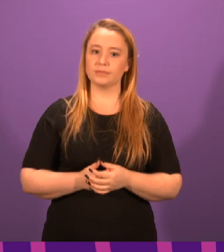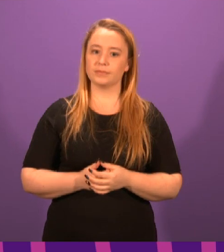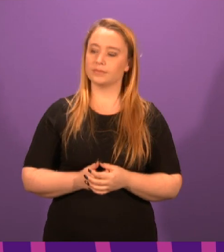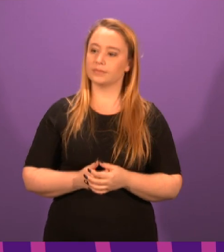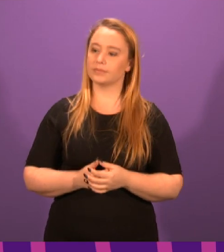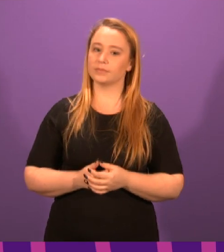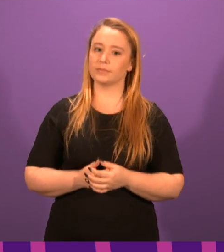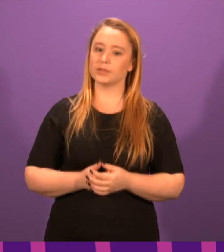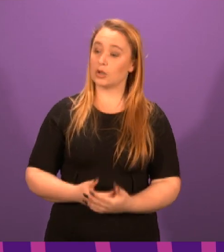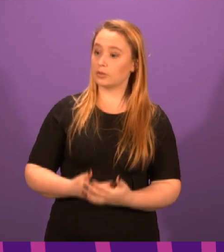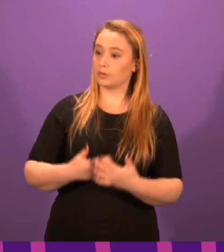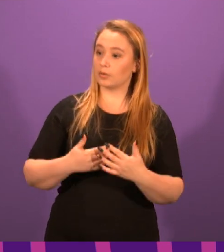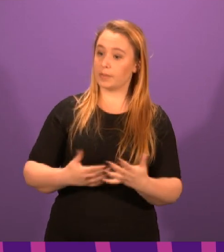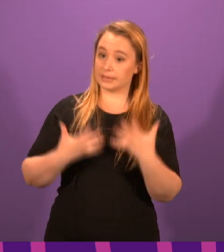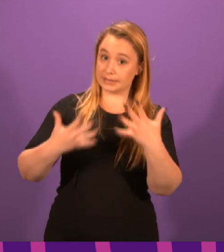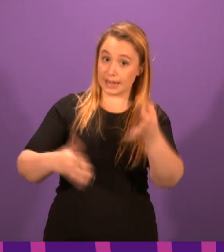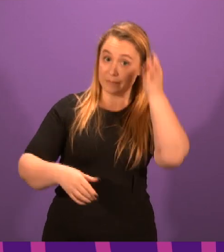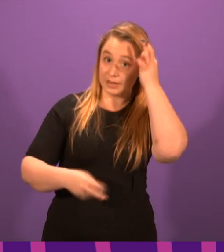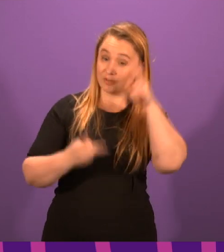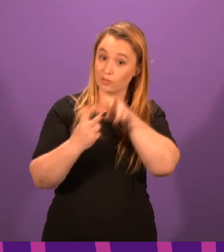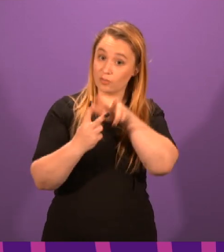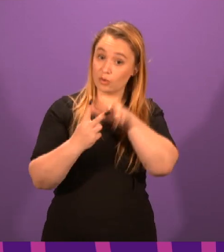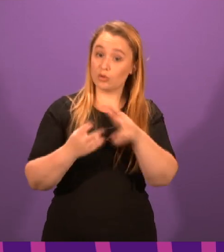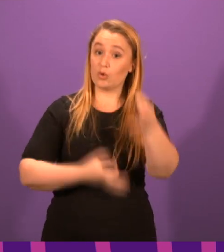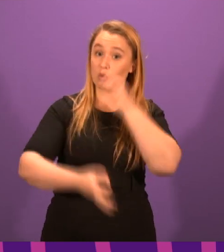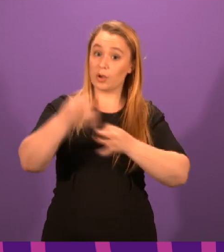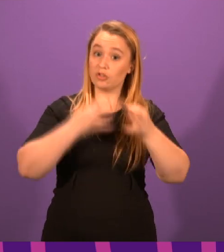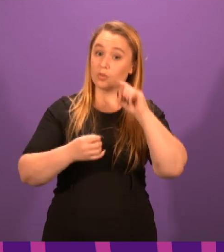have taken 10 minutes on the first two questions. I allow extra time for questions from front-bench